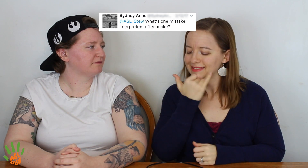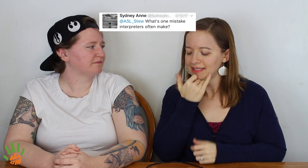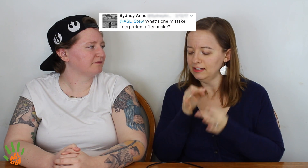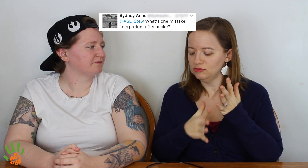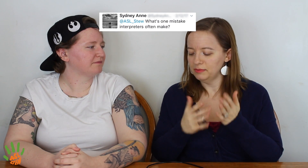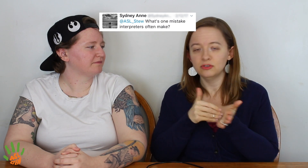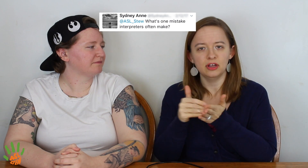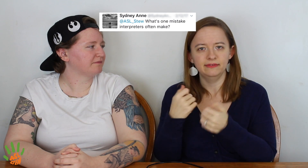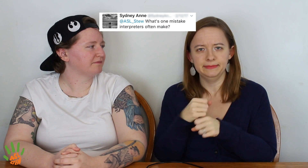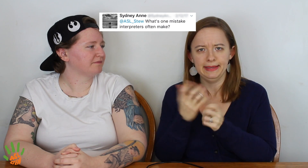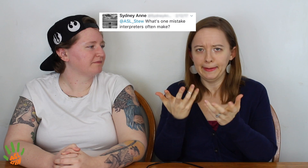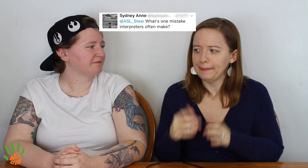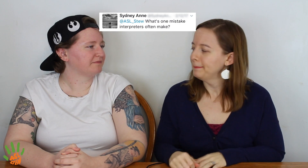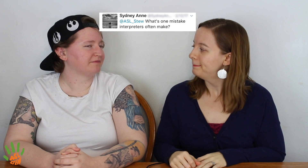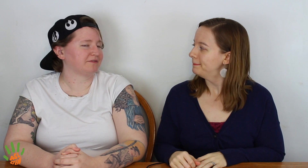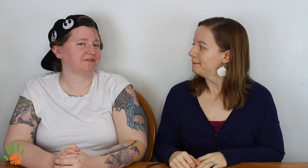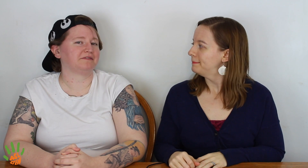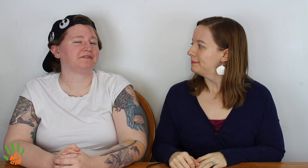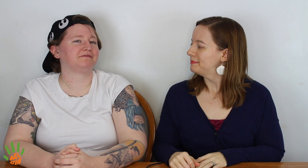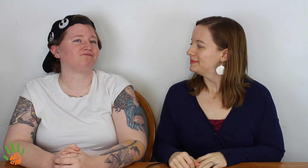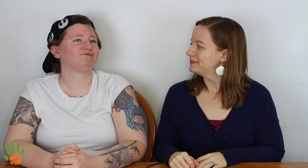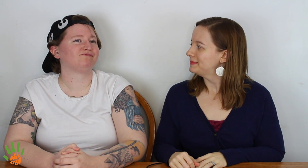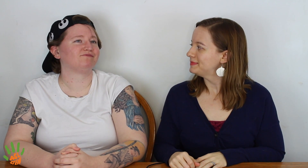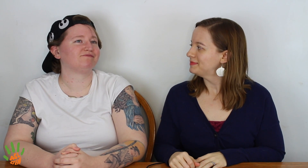"What is one mistake interpreters often make?"